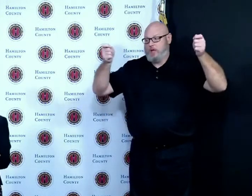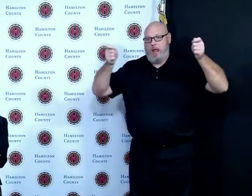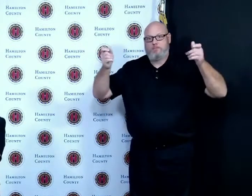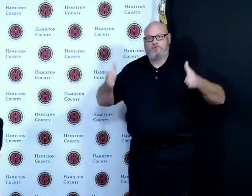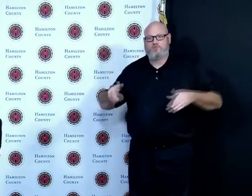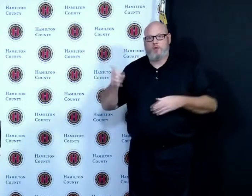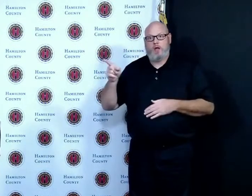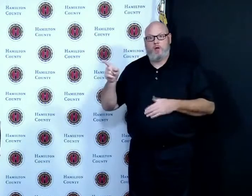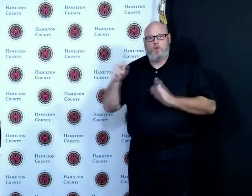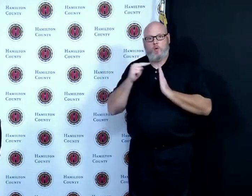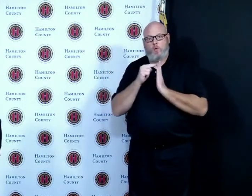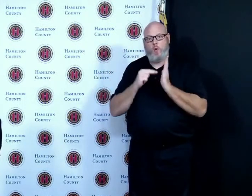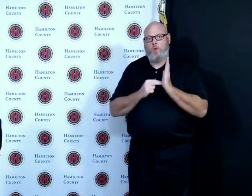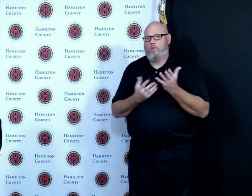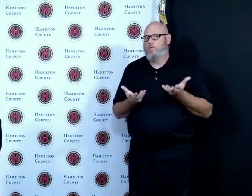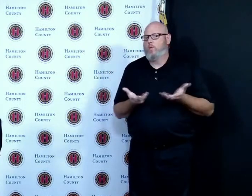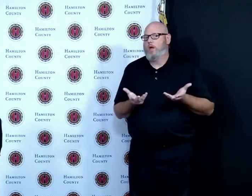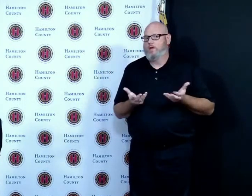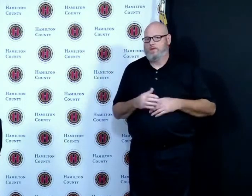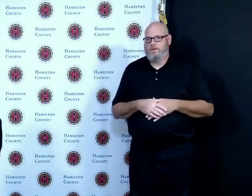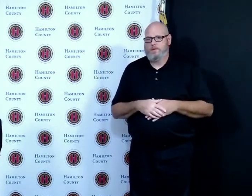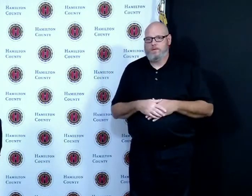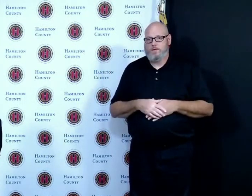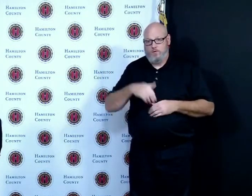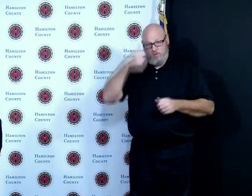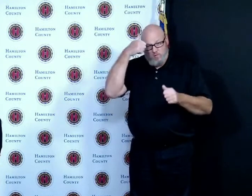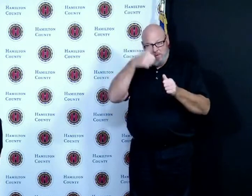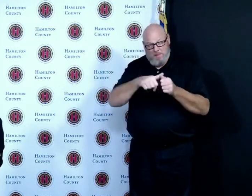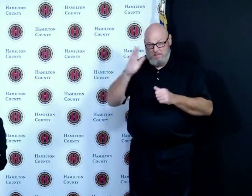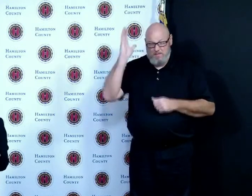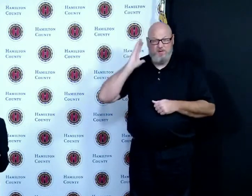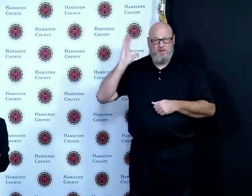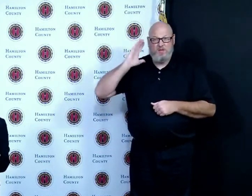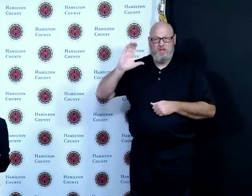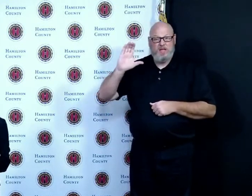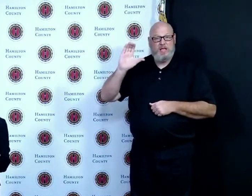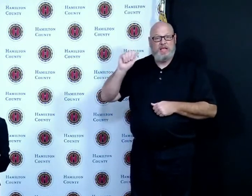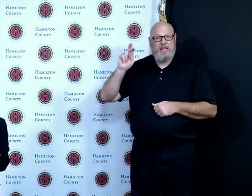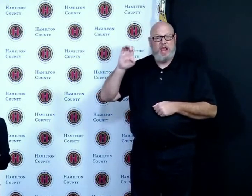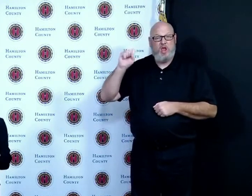County has the best testing program anywhere in the state of Ohio and so if you need access to